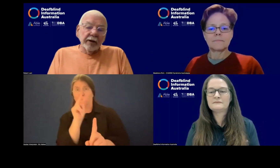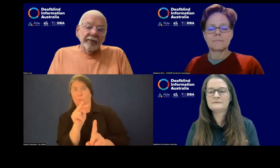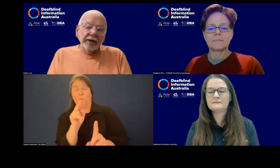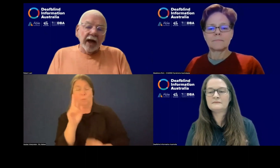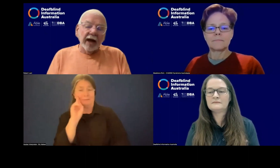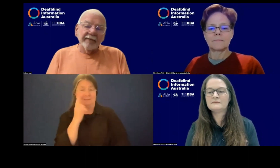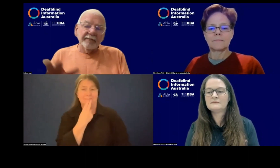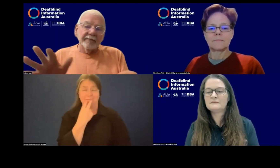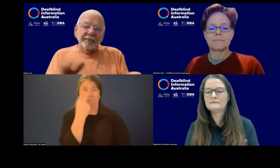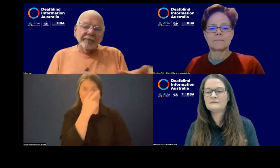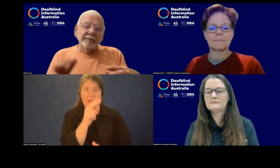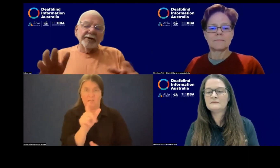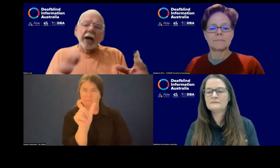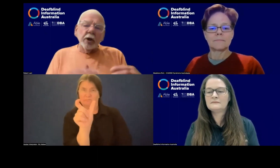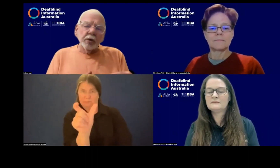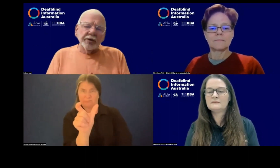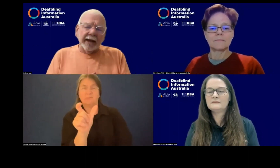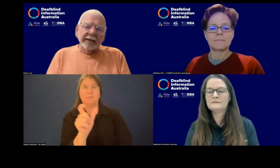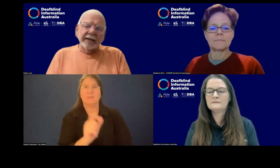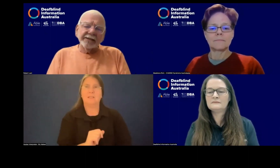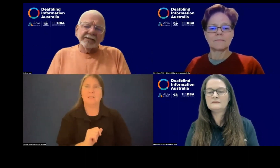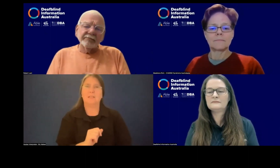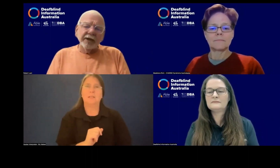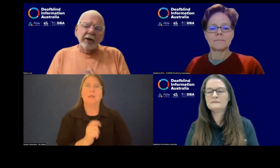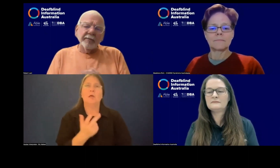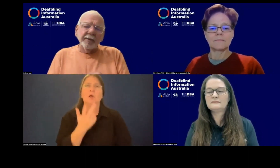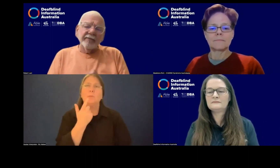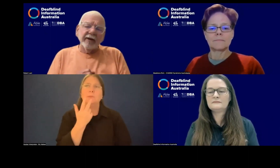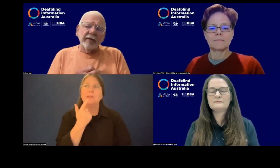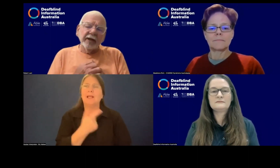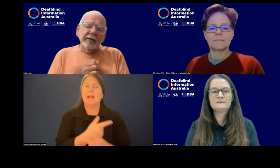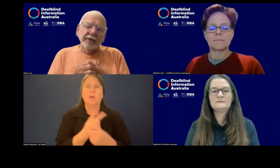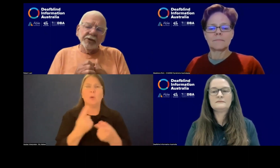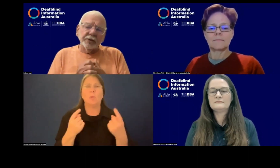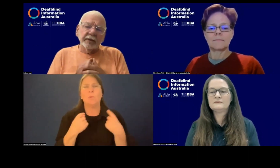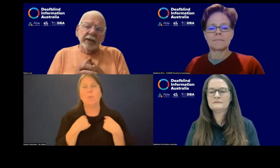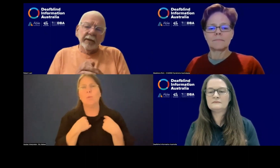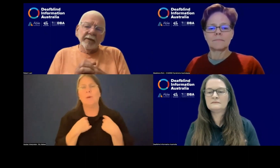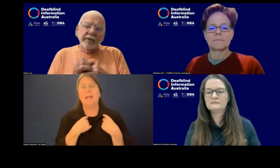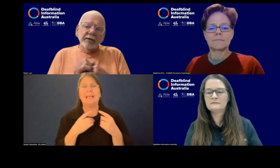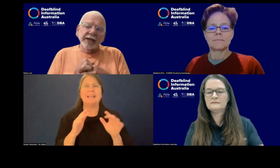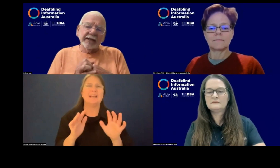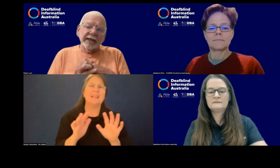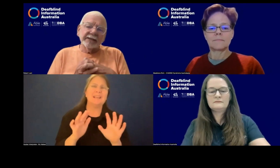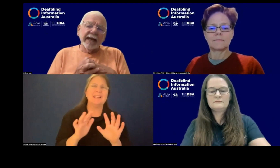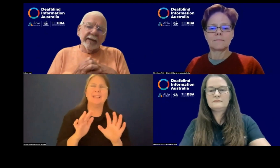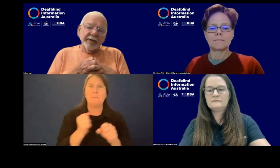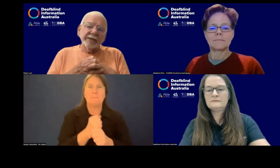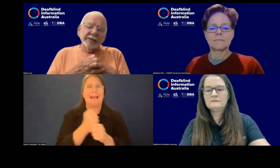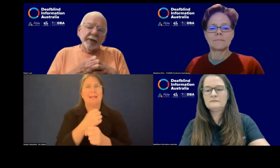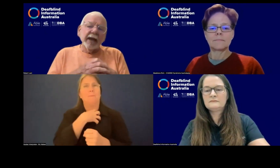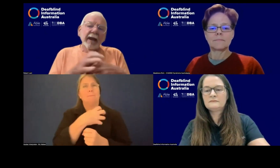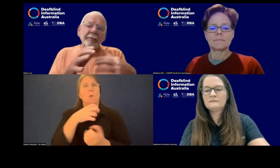if we kind of dilute that it's not being really fair on the individual because that does name the disability.